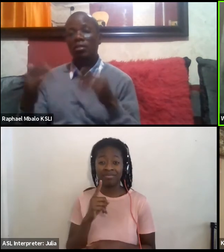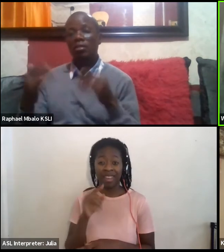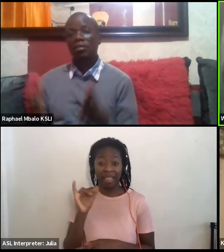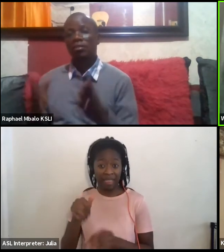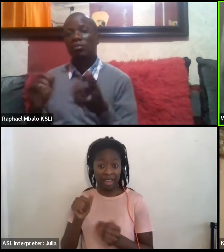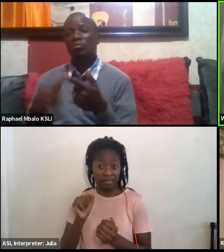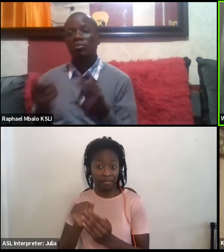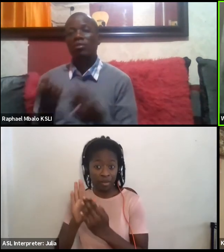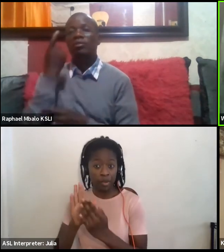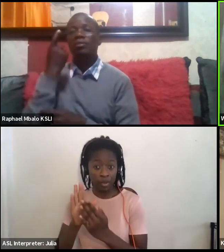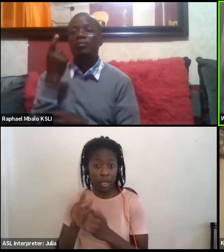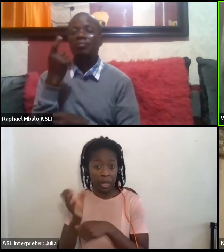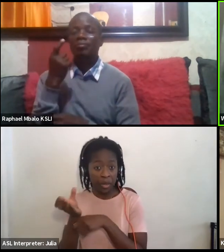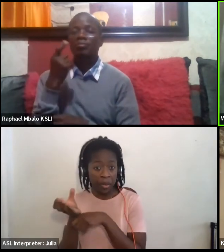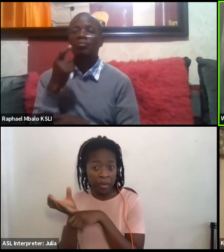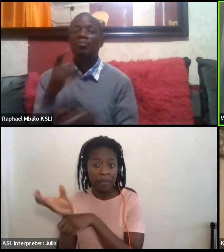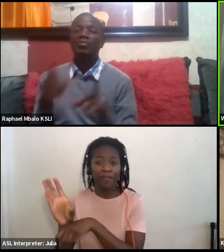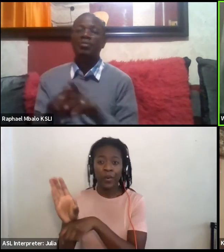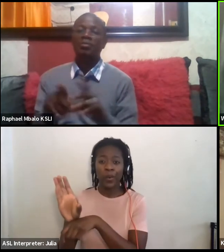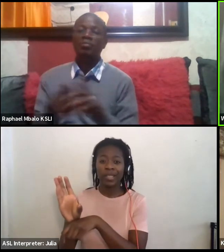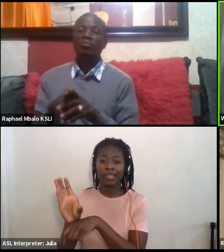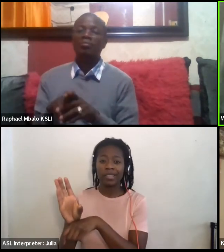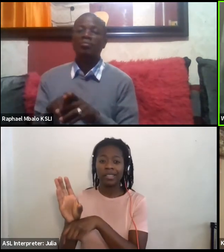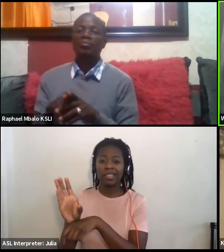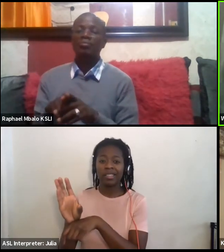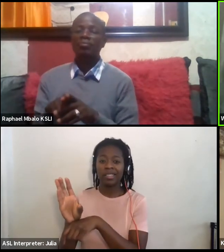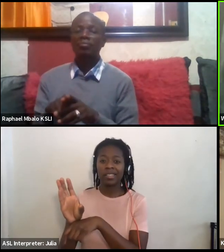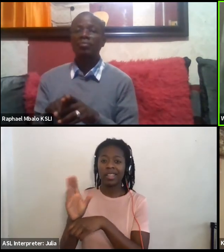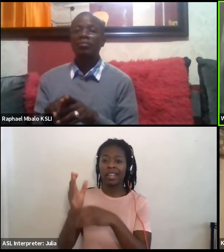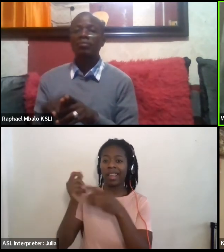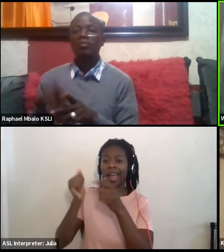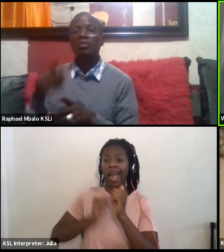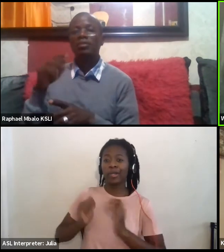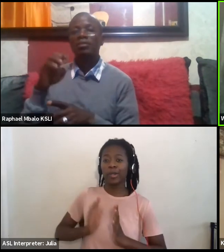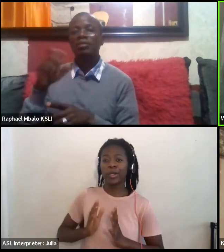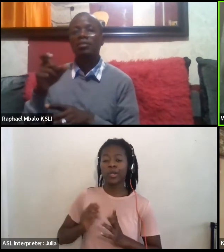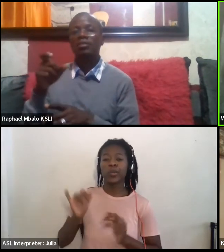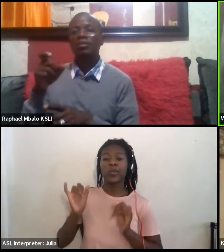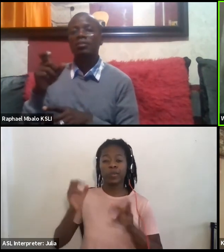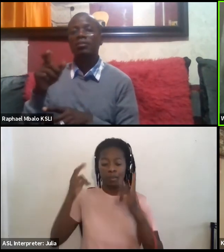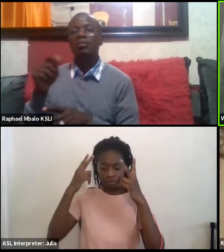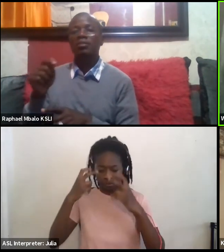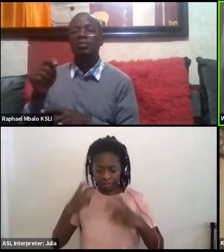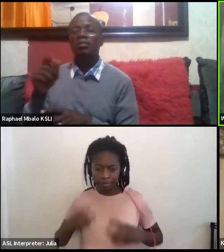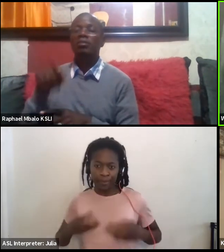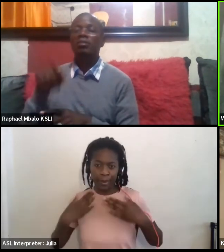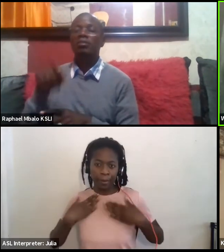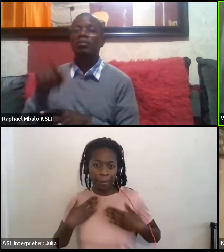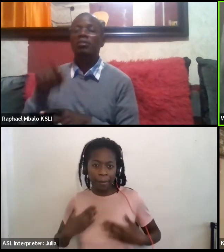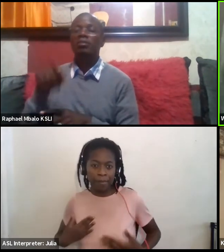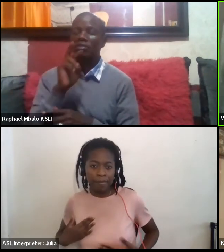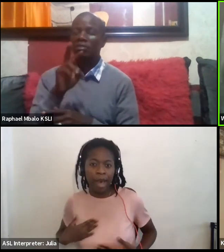the text that they have not seen with their body before they can actually tell the story